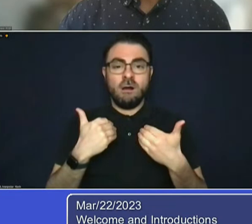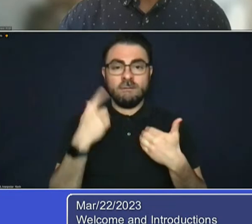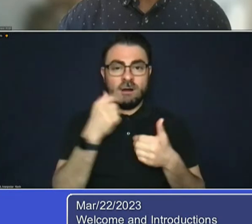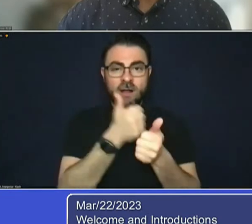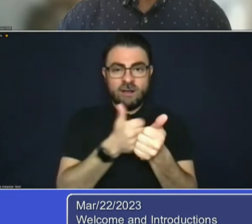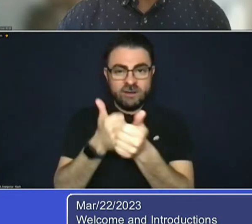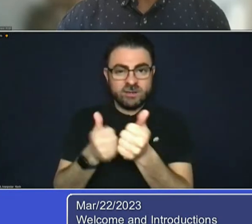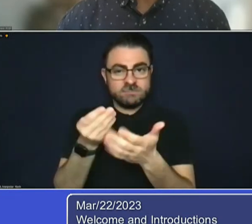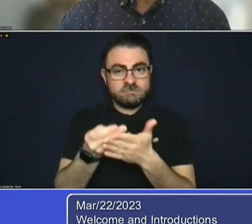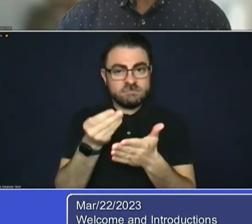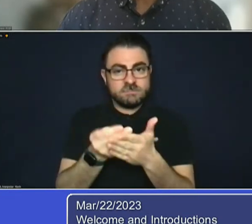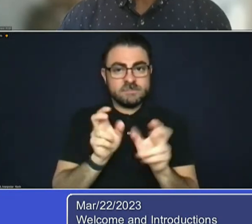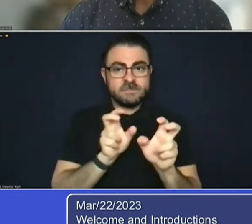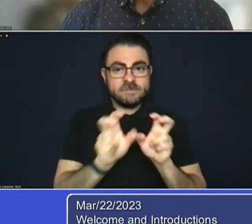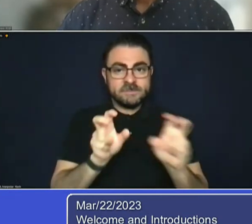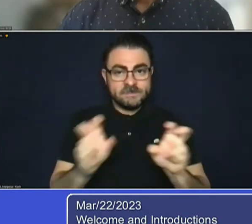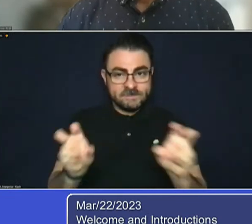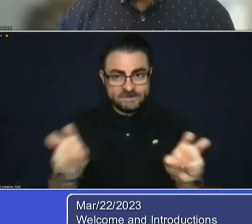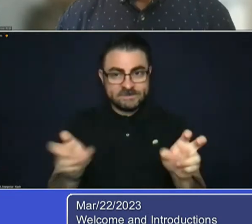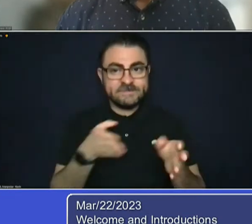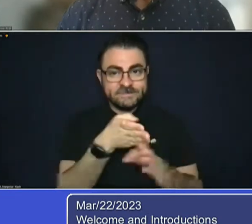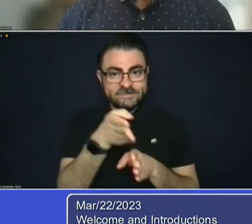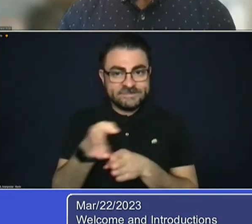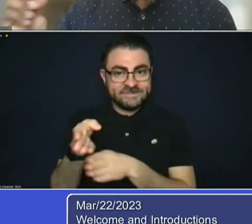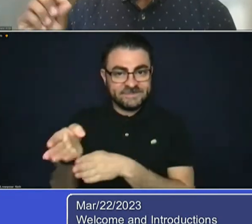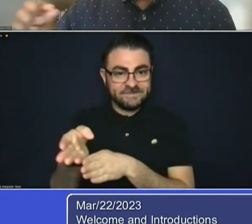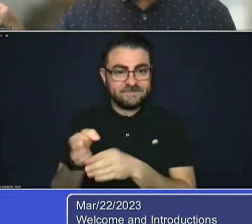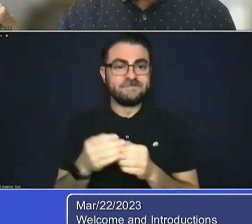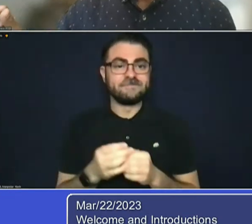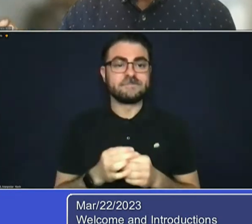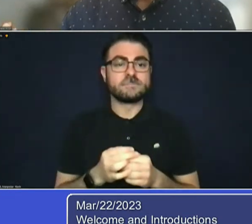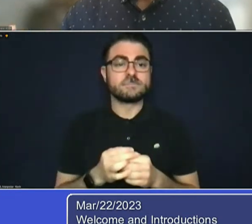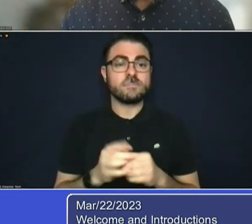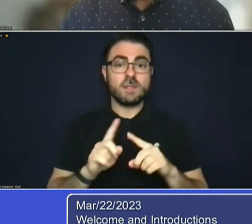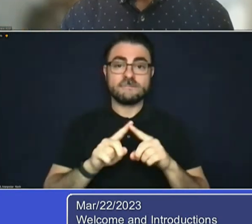STEPPING BACK, THIS DOCUMENT HAS